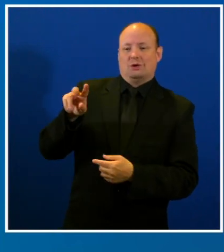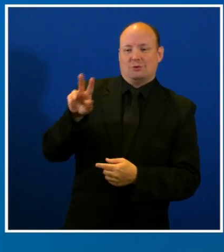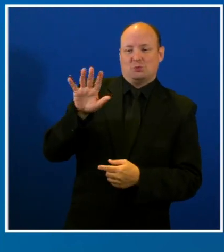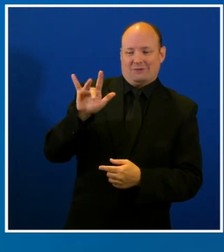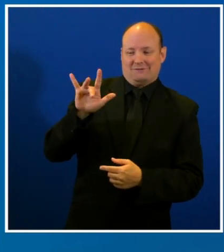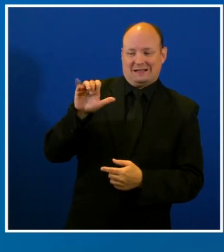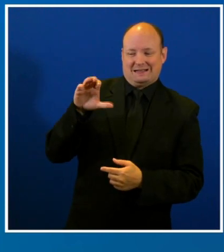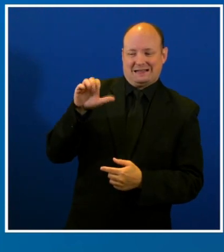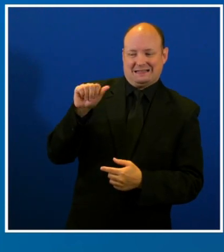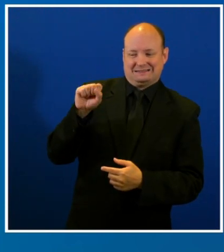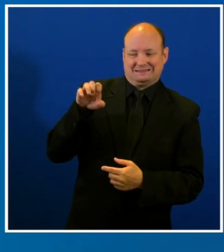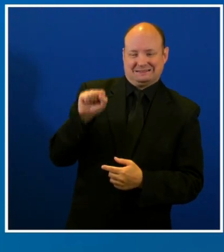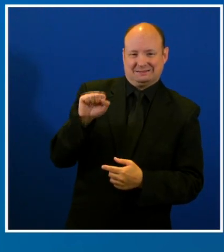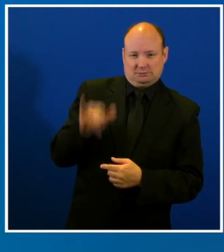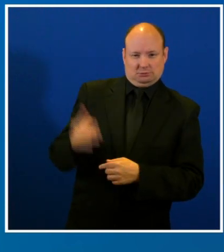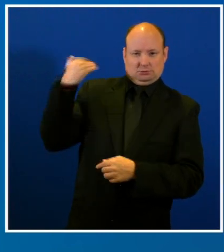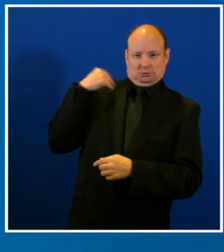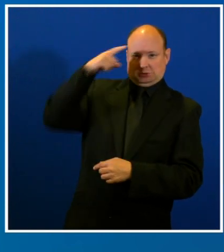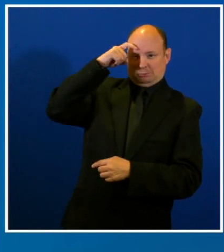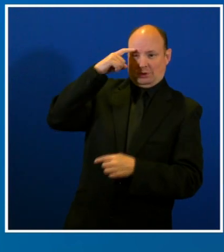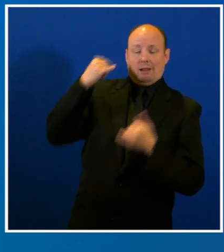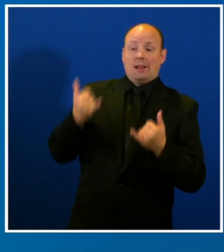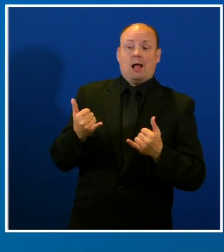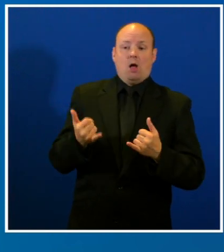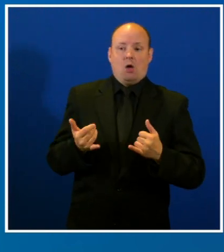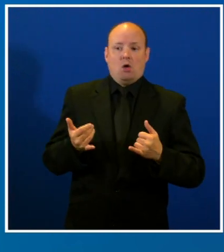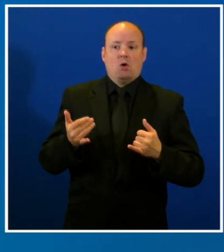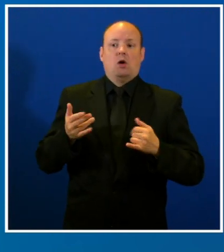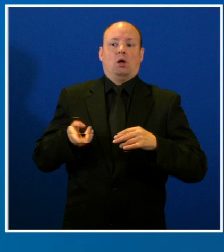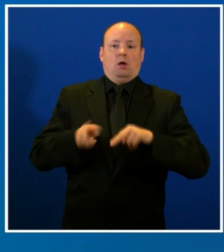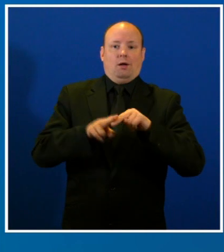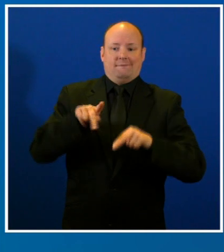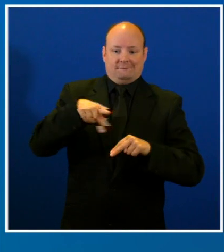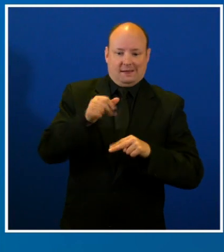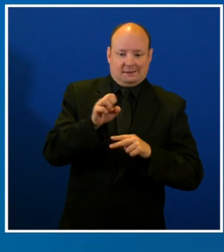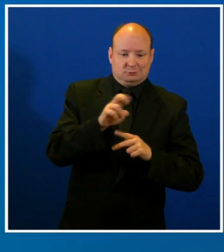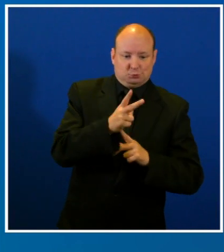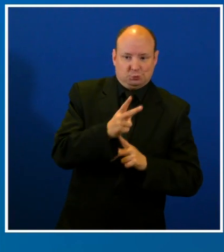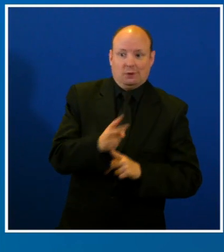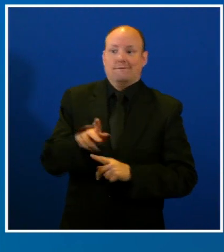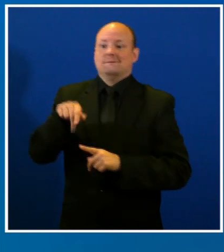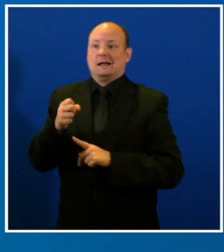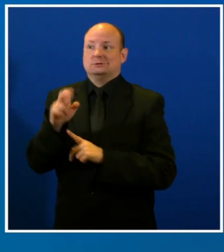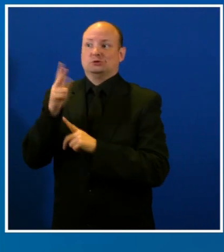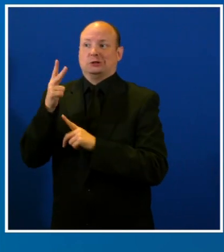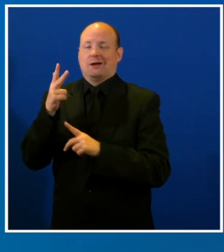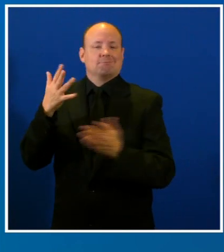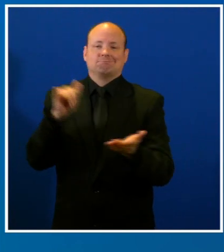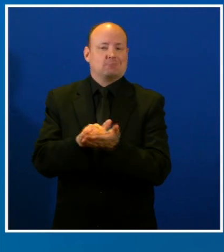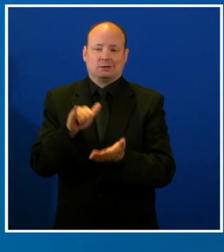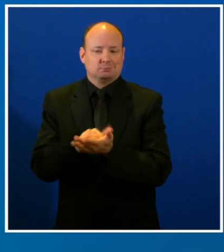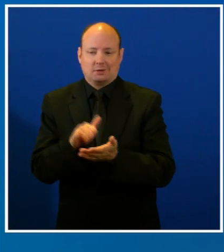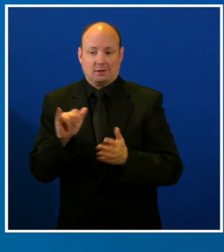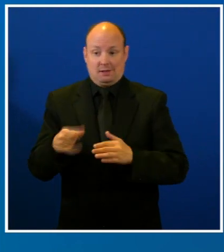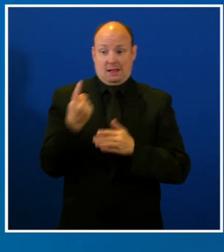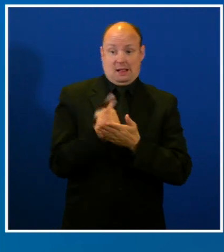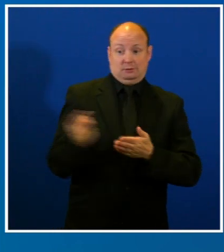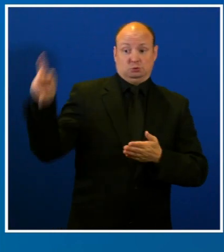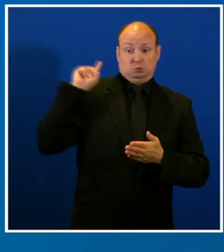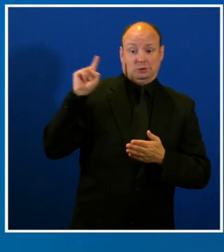order to move from our current phase two to phase three. But last week, Clark County averaged more than a hundred